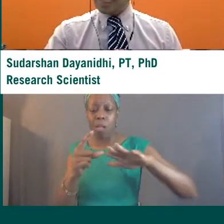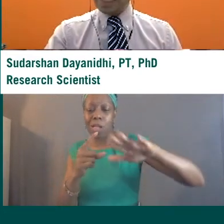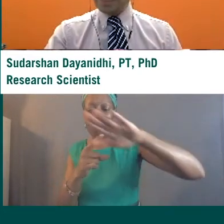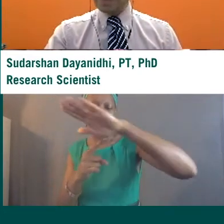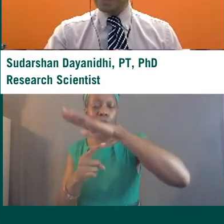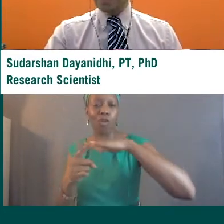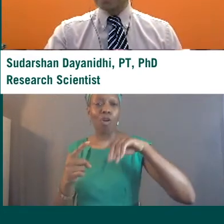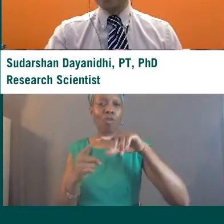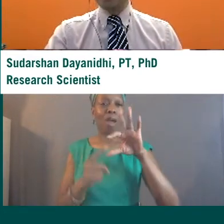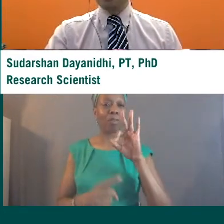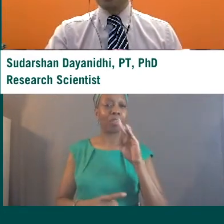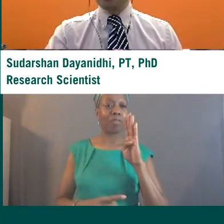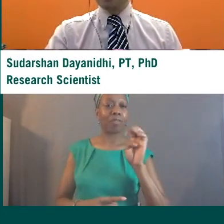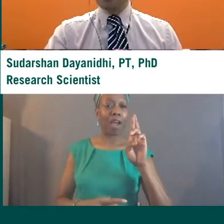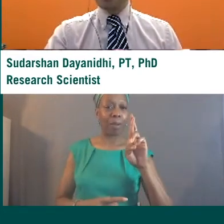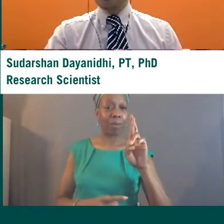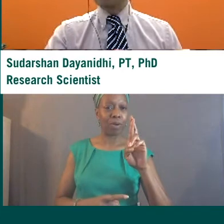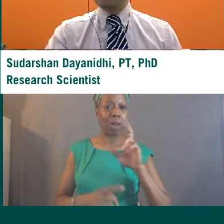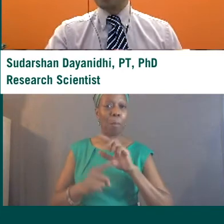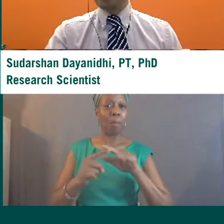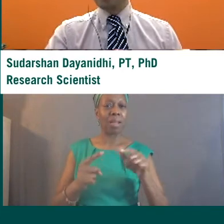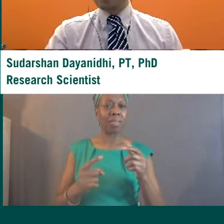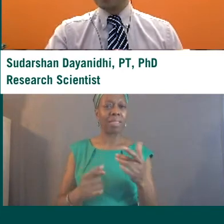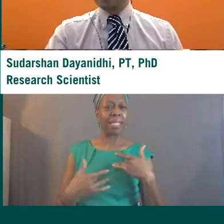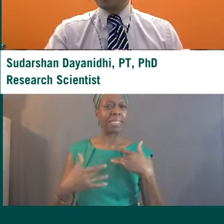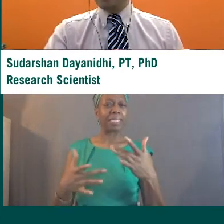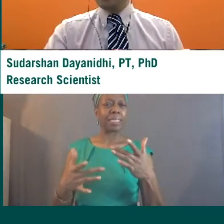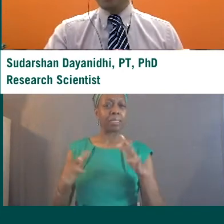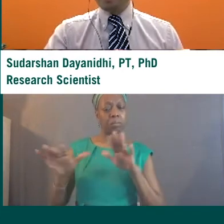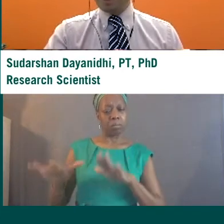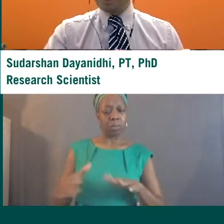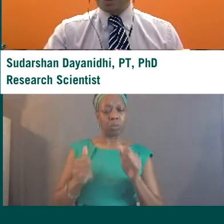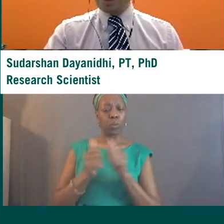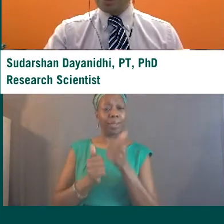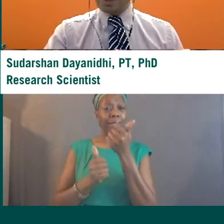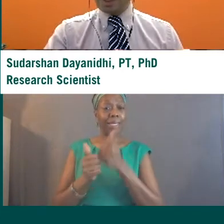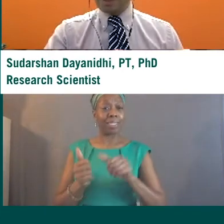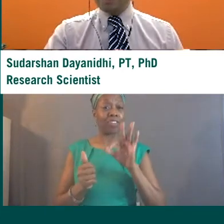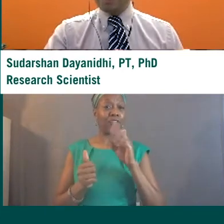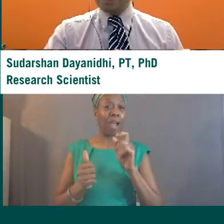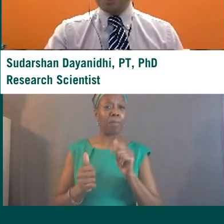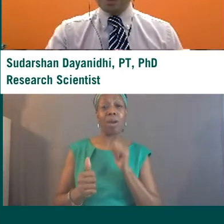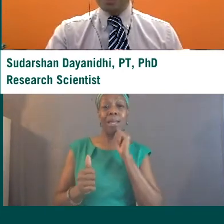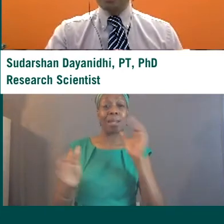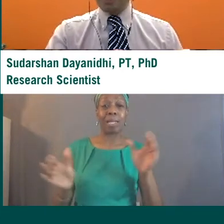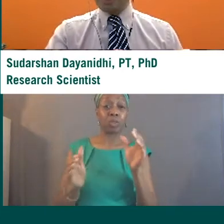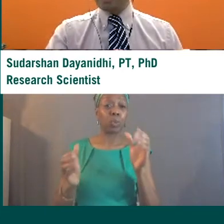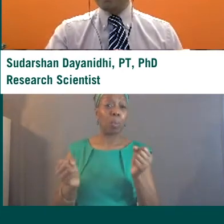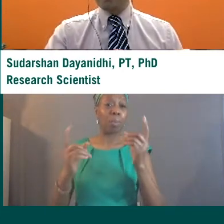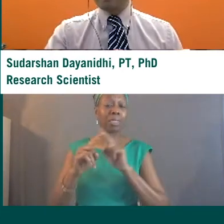And let's say you go and donate some blood. You're able to replenish that blood that you donated.